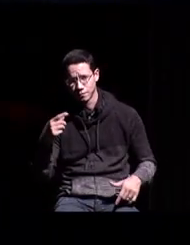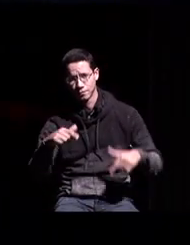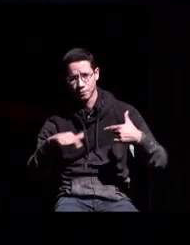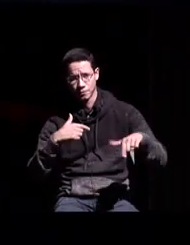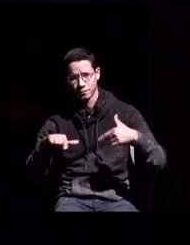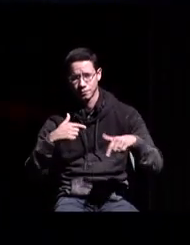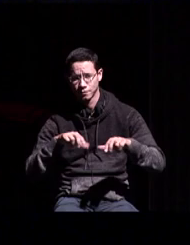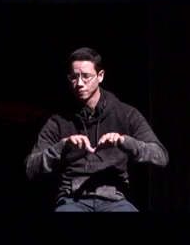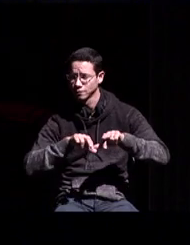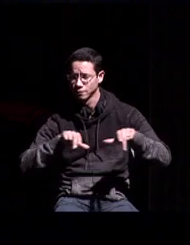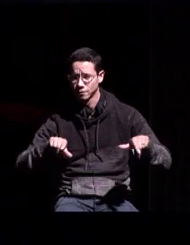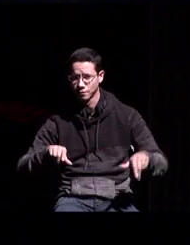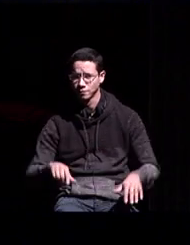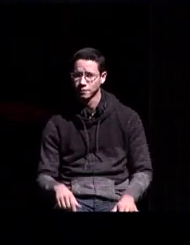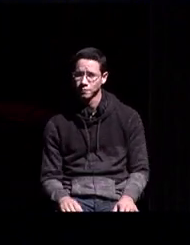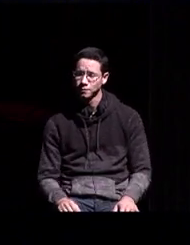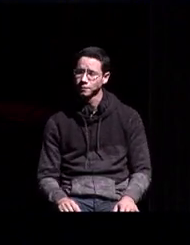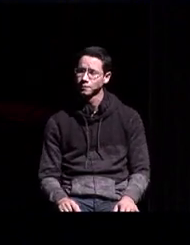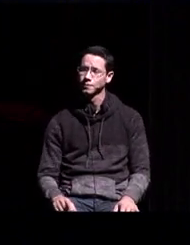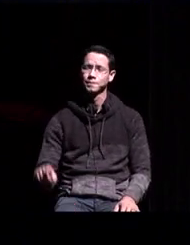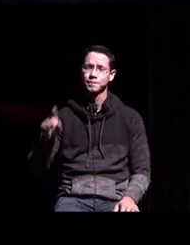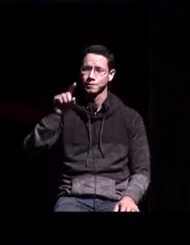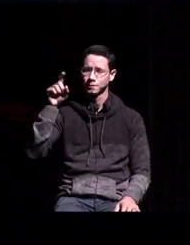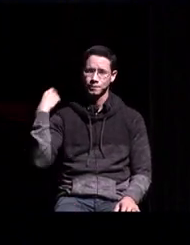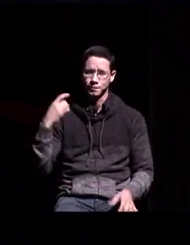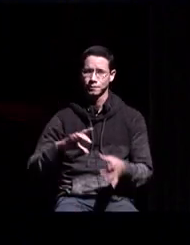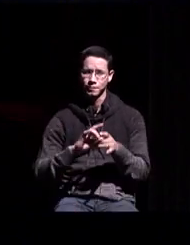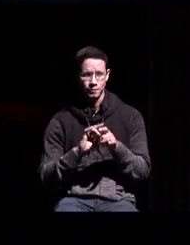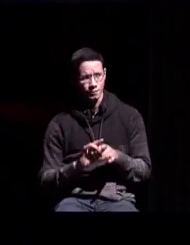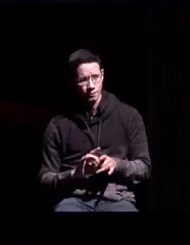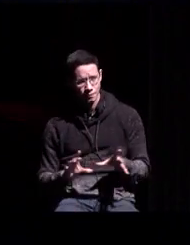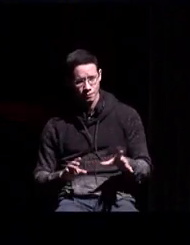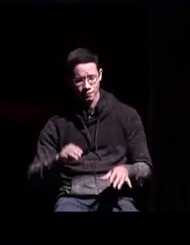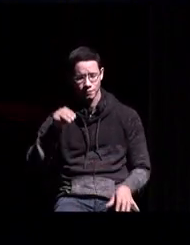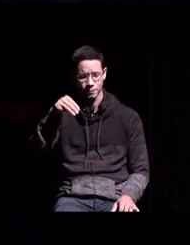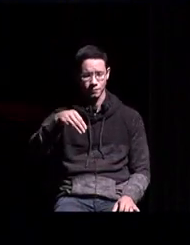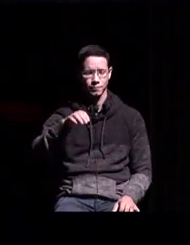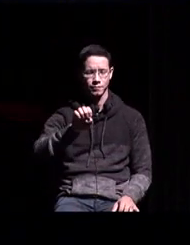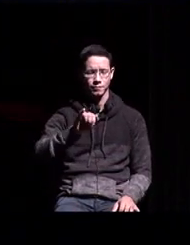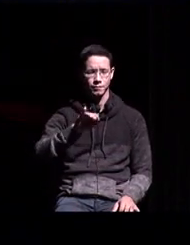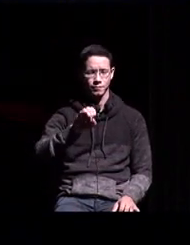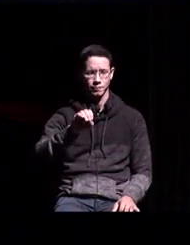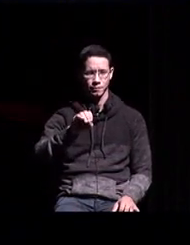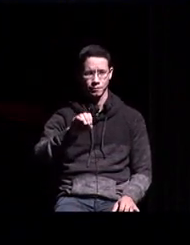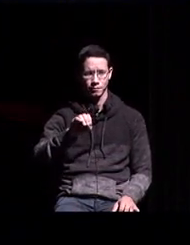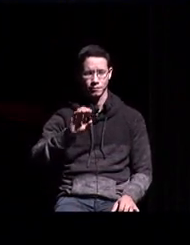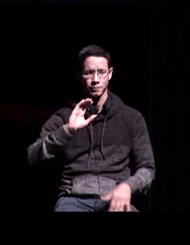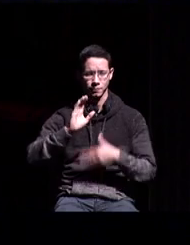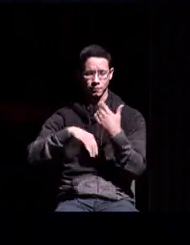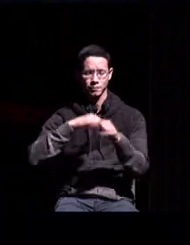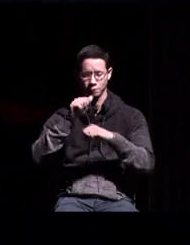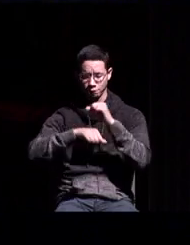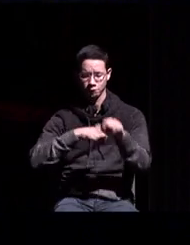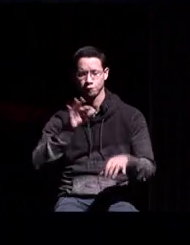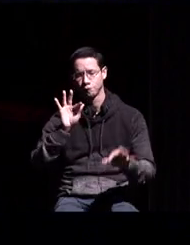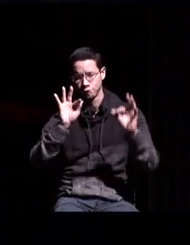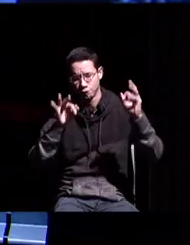Before the reform, only intermediary activities could be outsourced. We know that outsourcing... Here we have data on